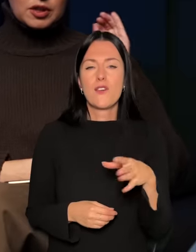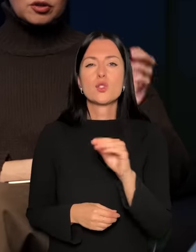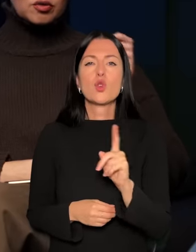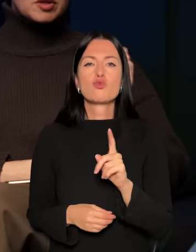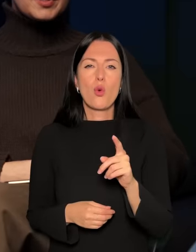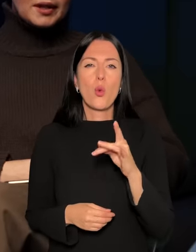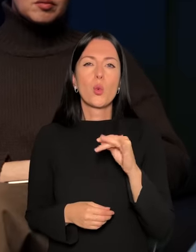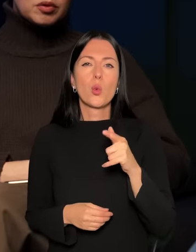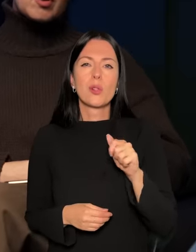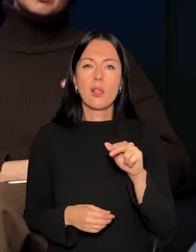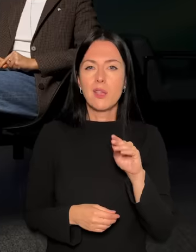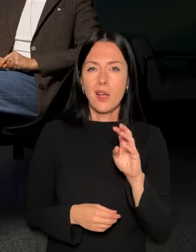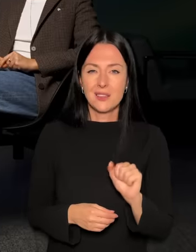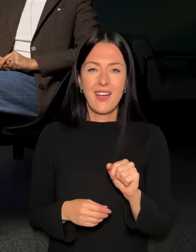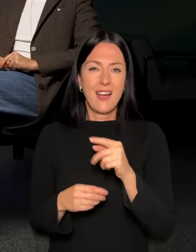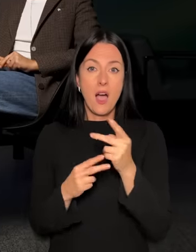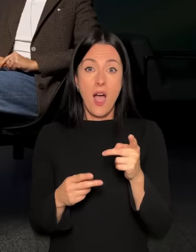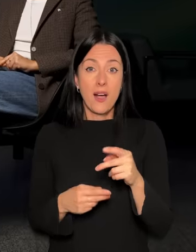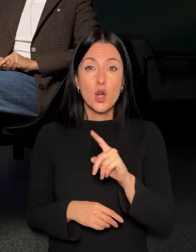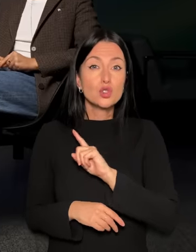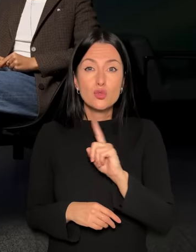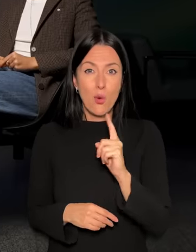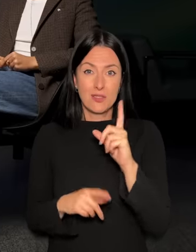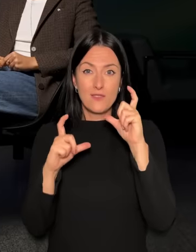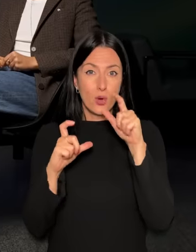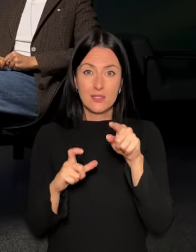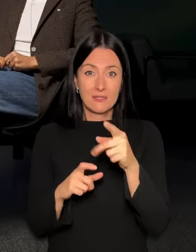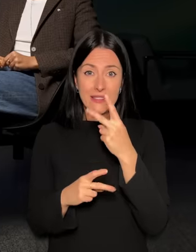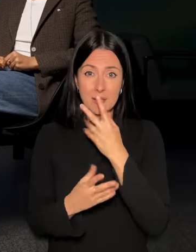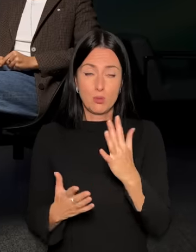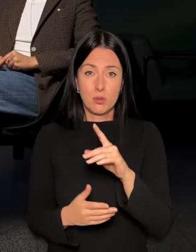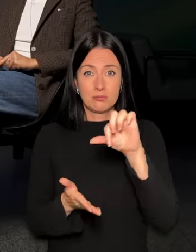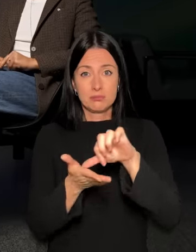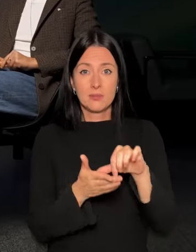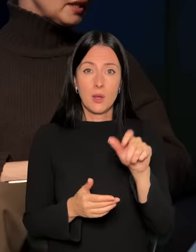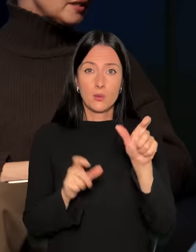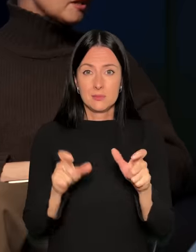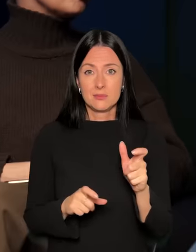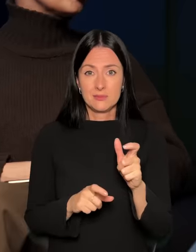well, anything with round dates, you won't see people in wheelchairs in these photos.